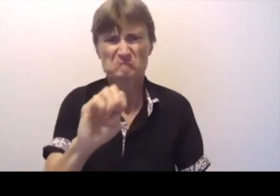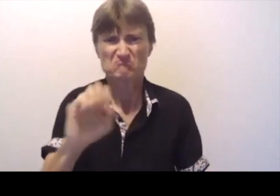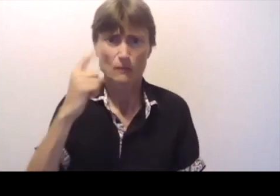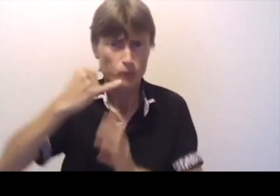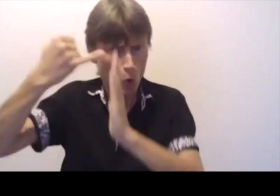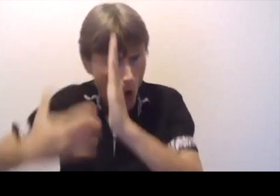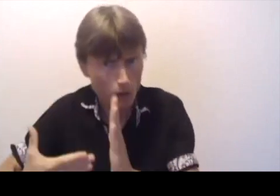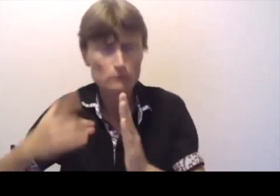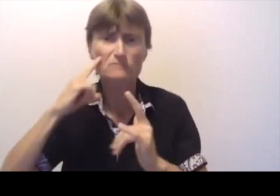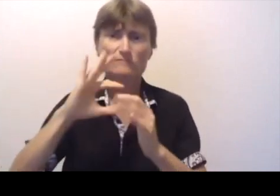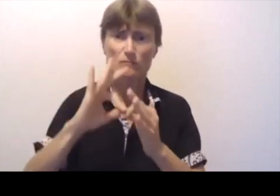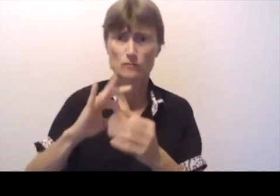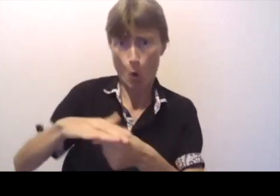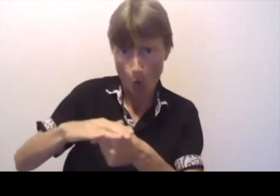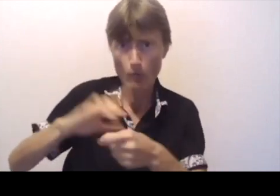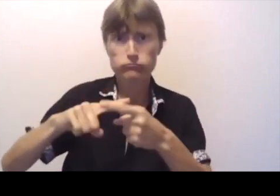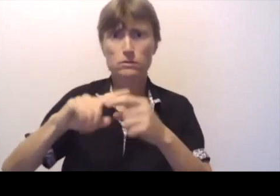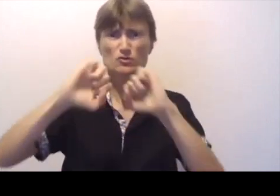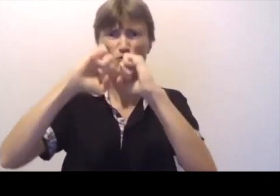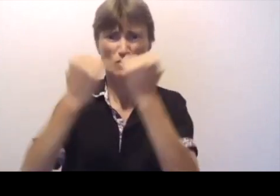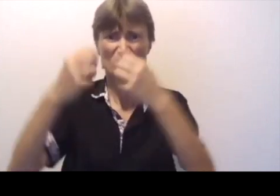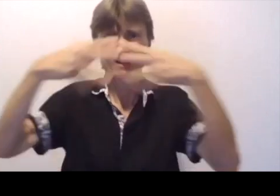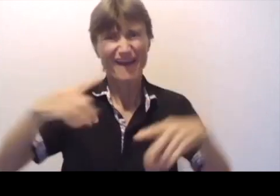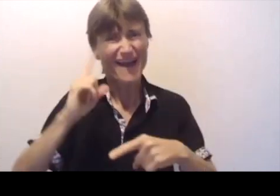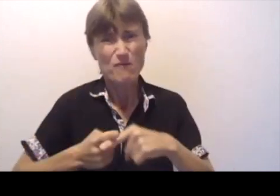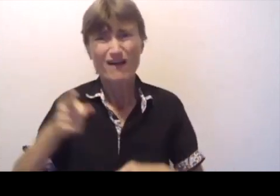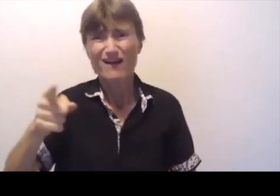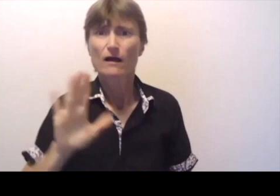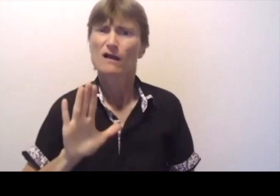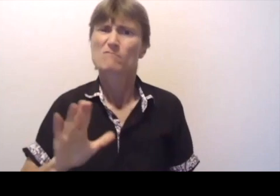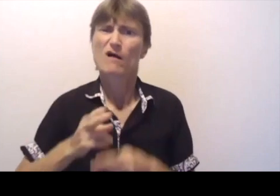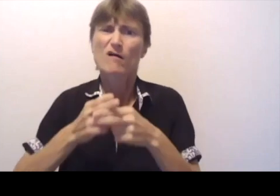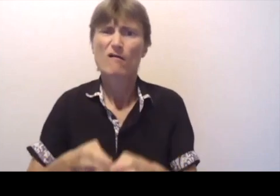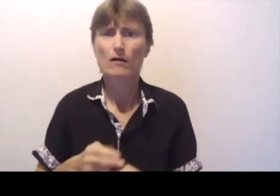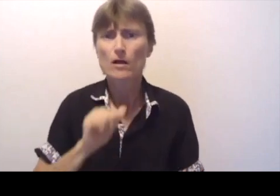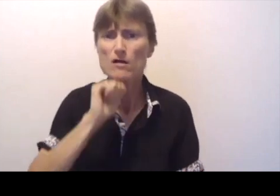and two the atypical nature of work and hence the issue of income associated